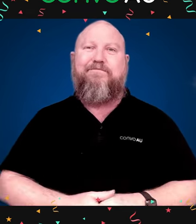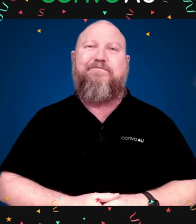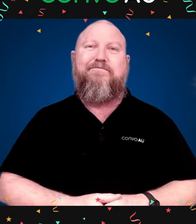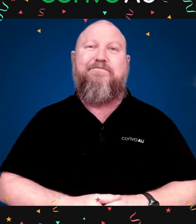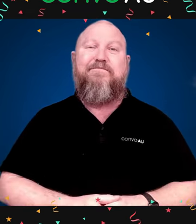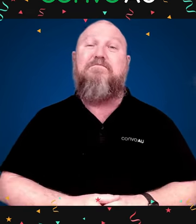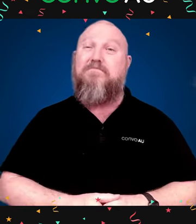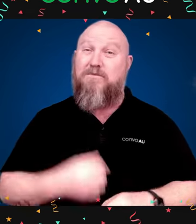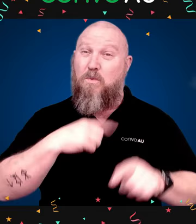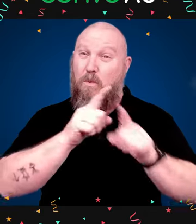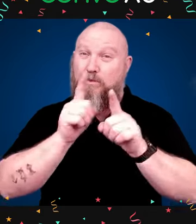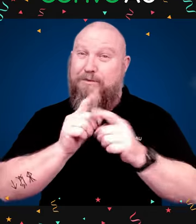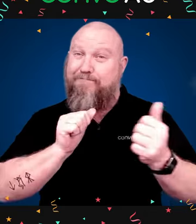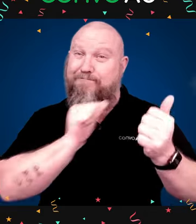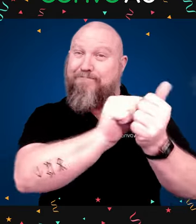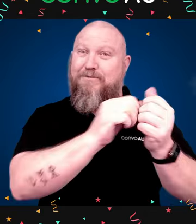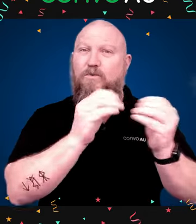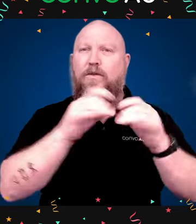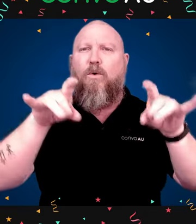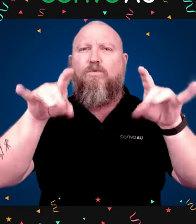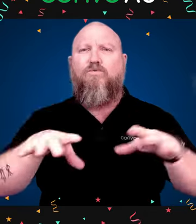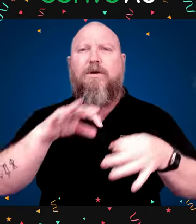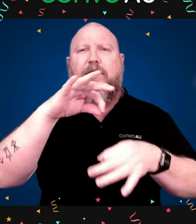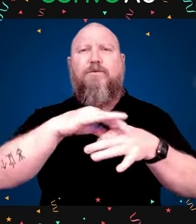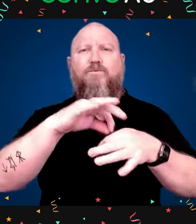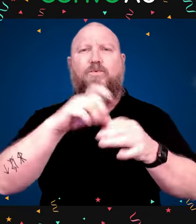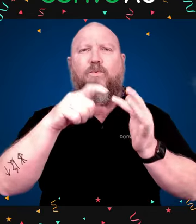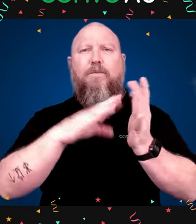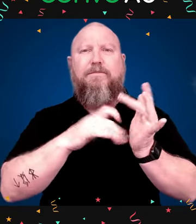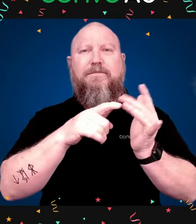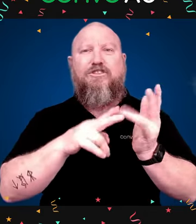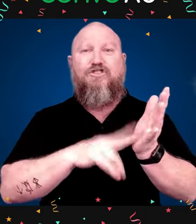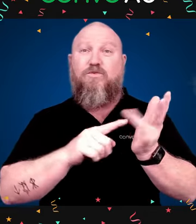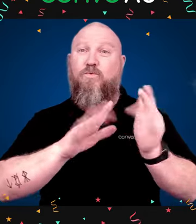We also partnered with the Australian Electoral Commission